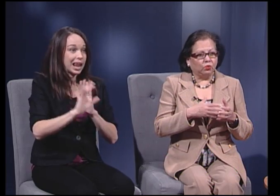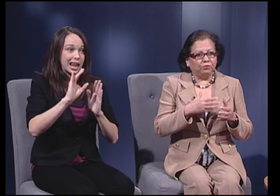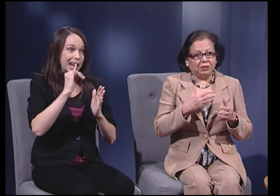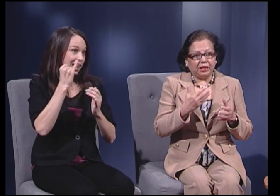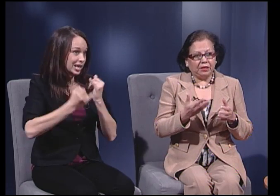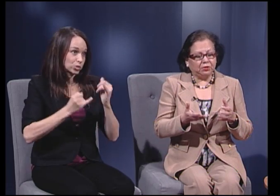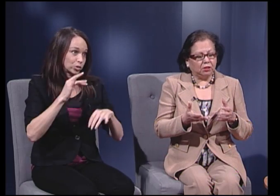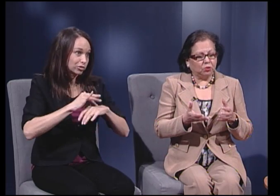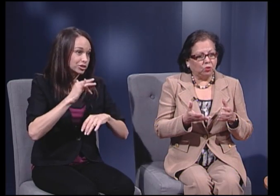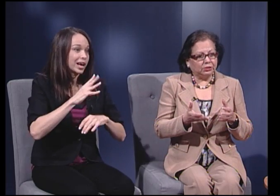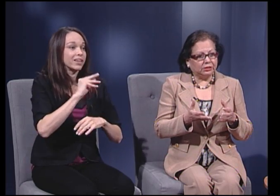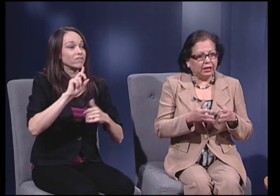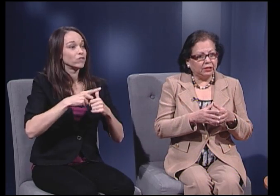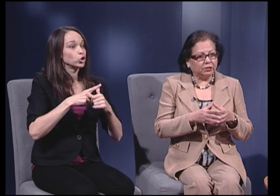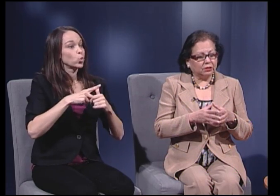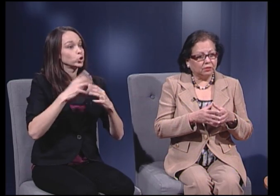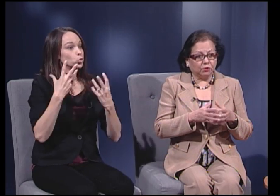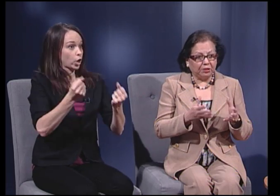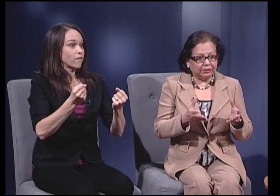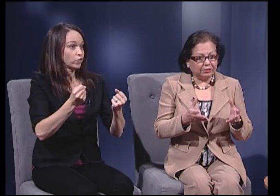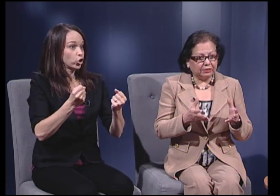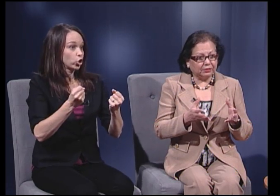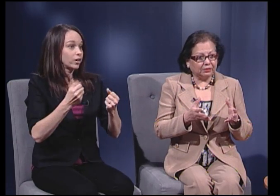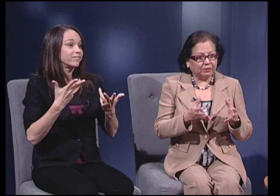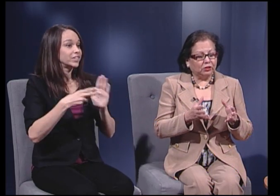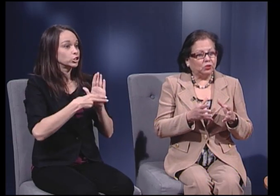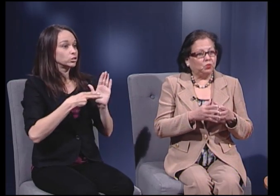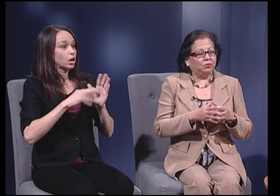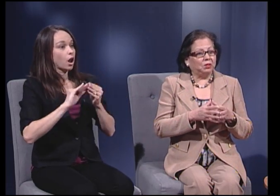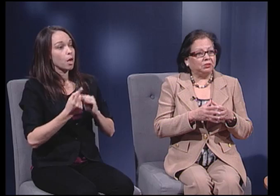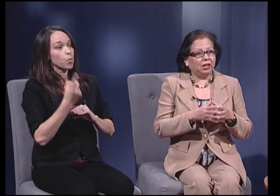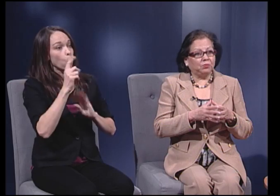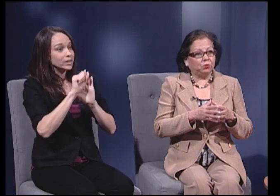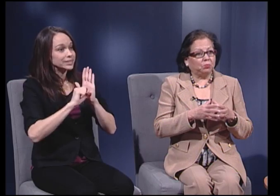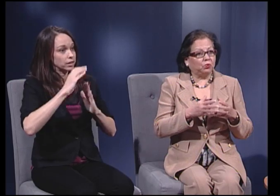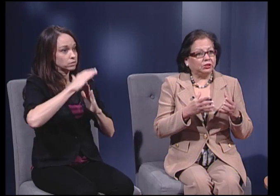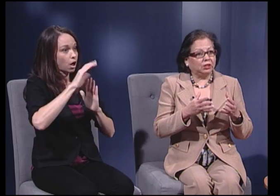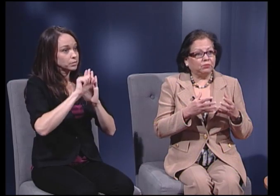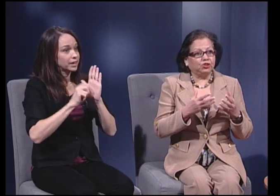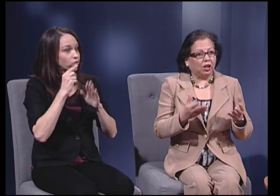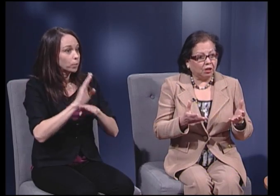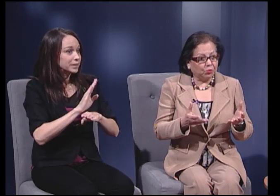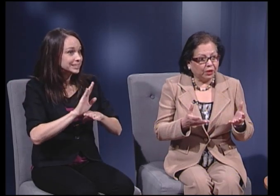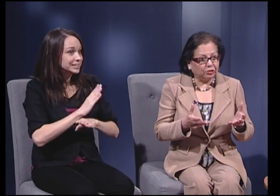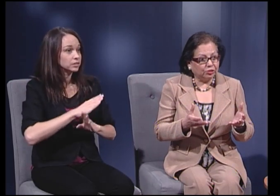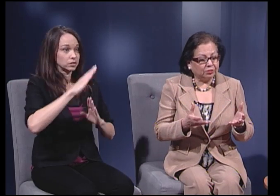We've been named the number one state for business. We've been named the number one state for job creation.